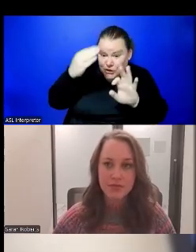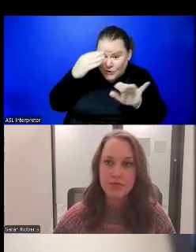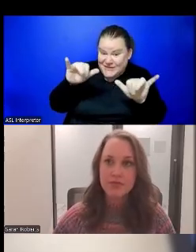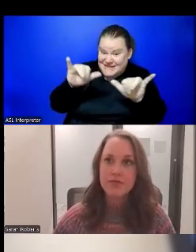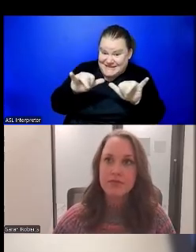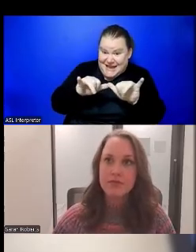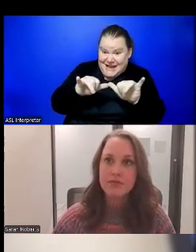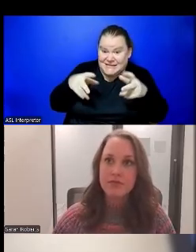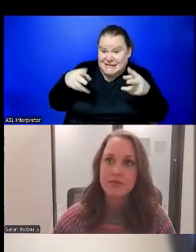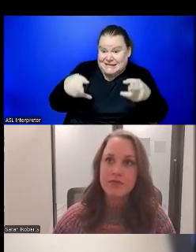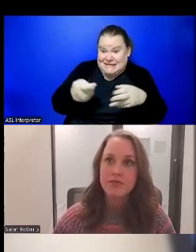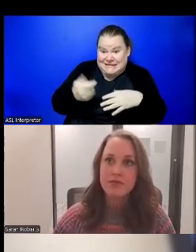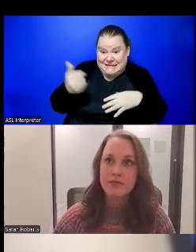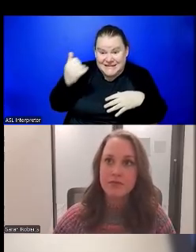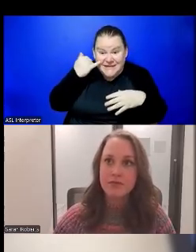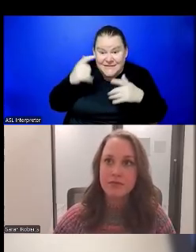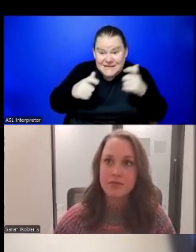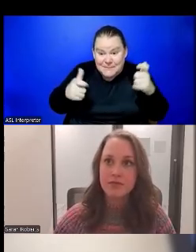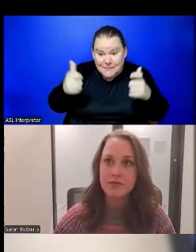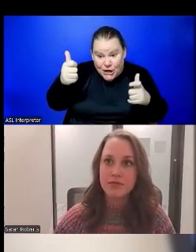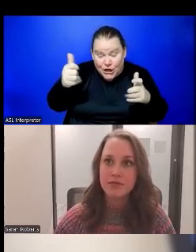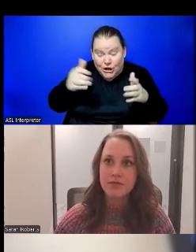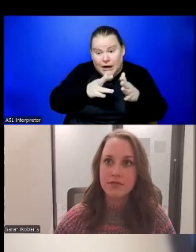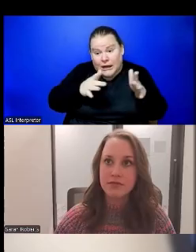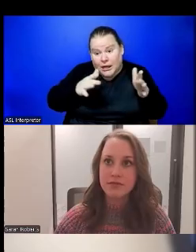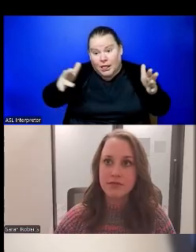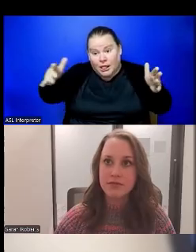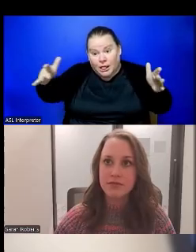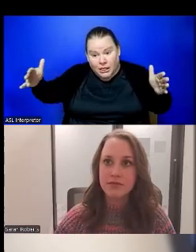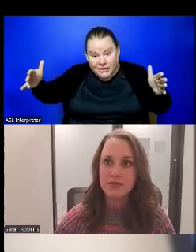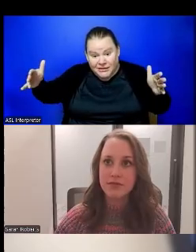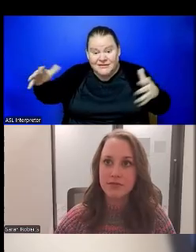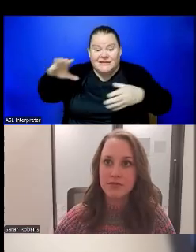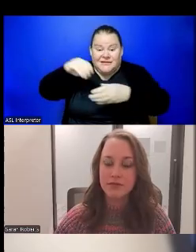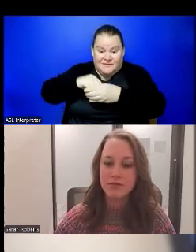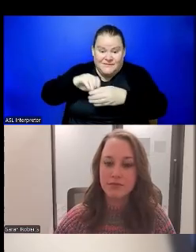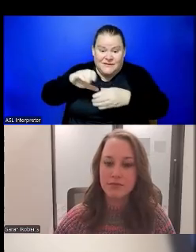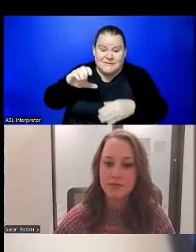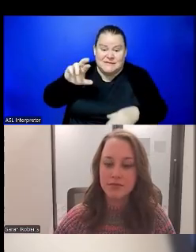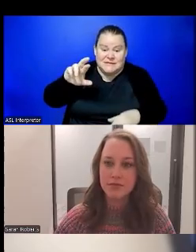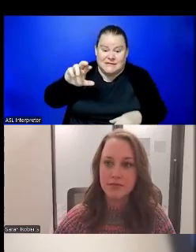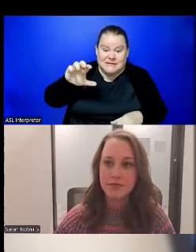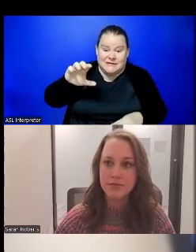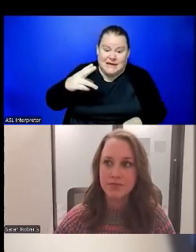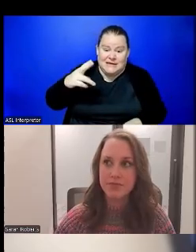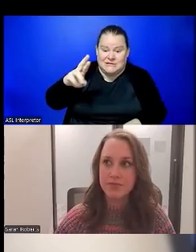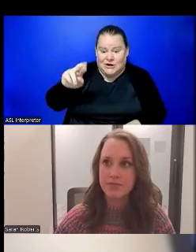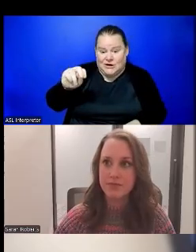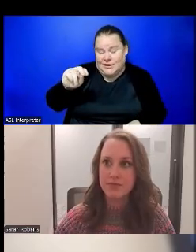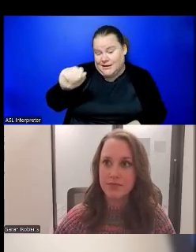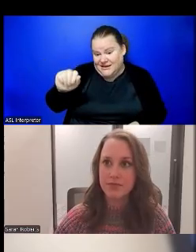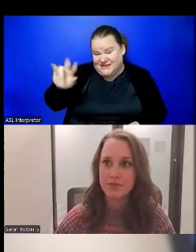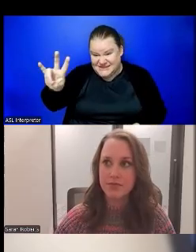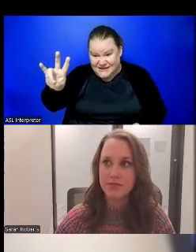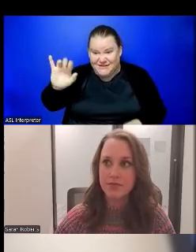larger and extends out to the end of this chromosome involving chrna Seven, this gene on the very end that has an increased